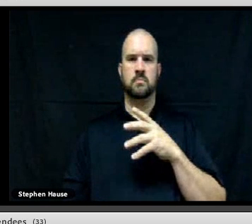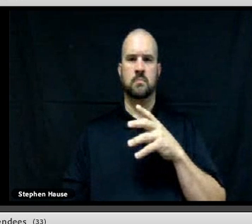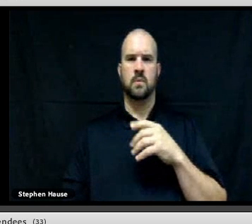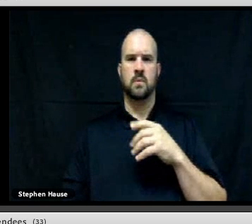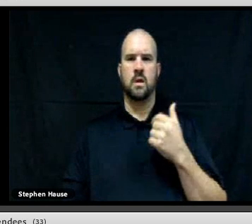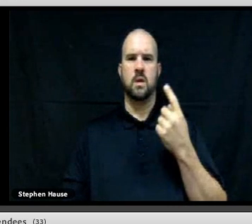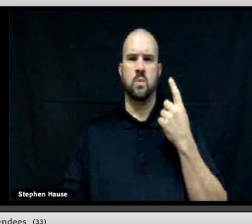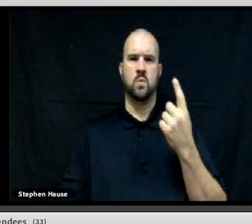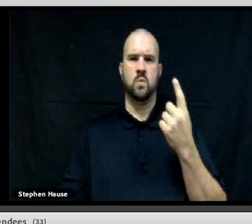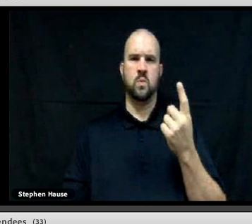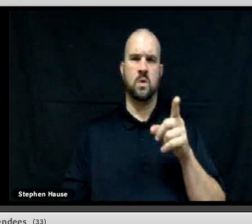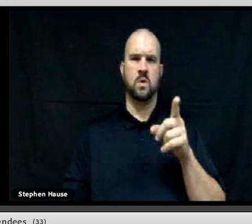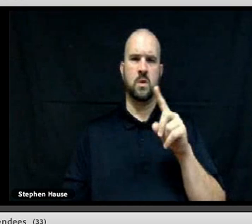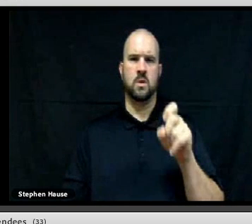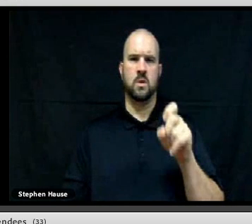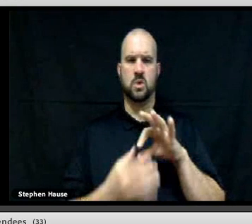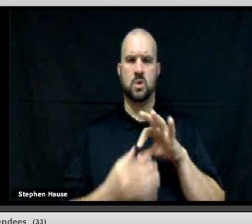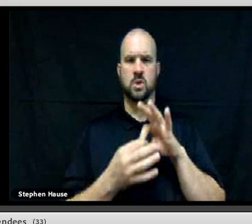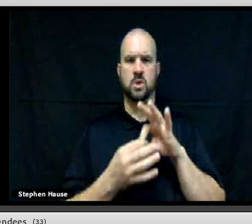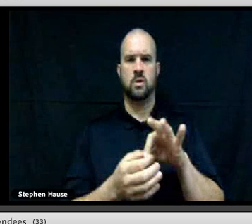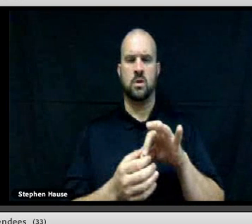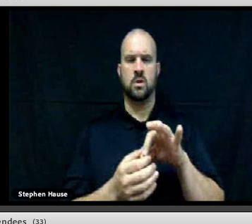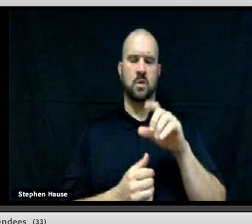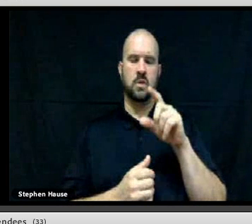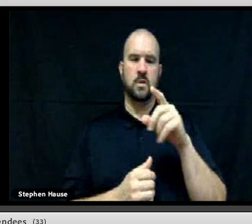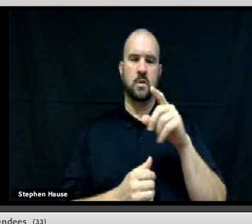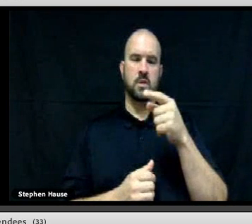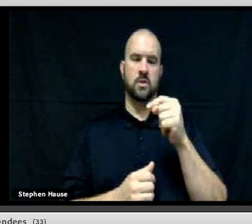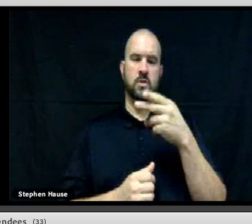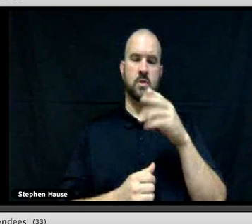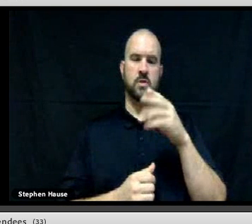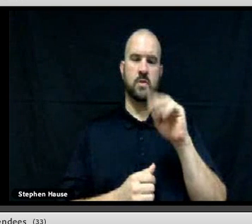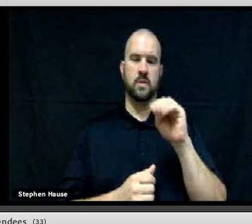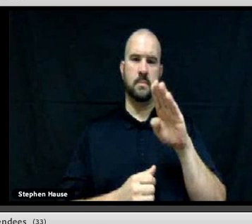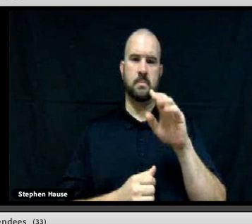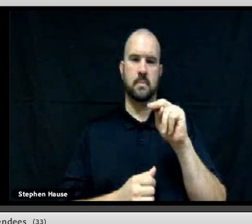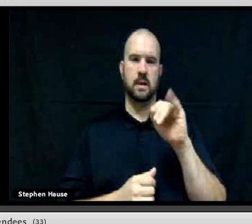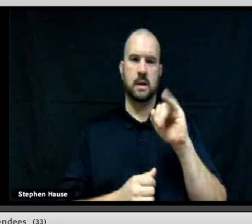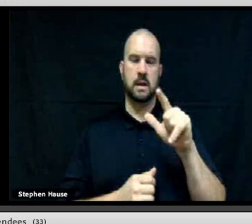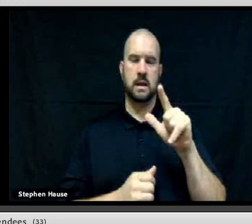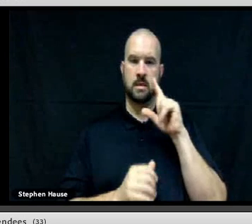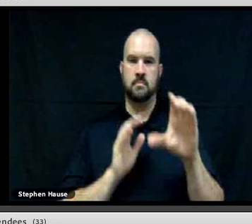Um, the thumbnails are currently not required by the DPLA,